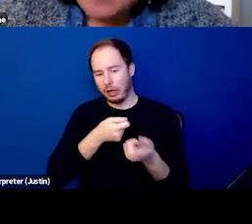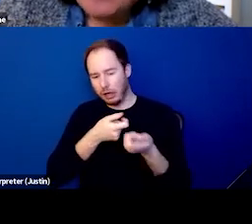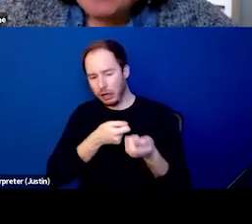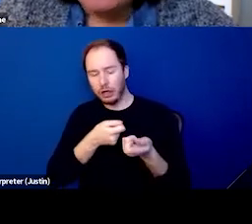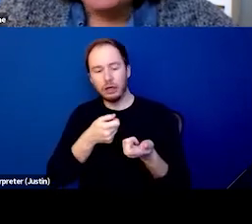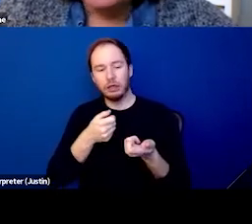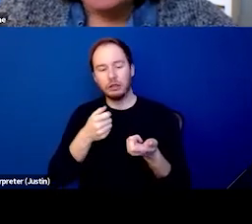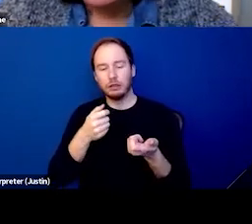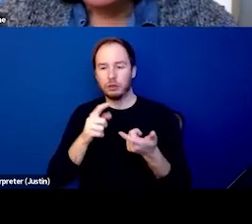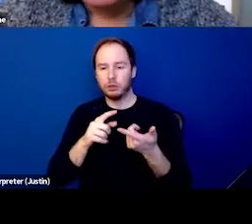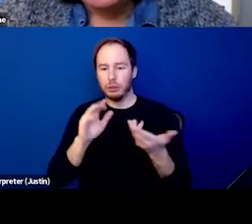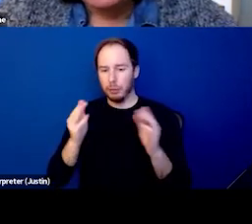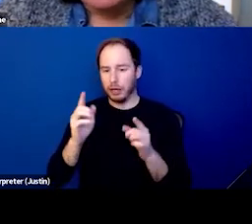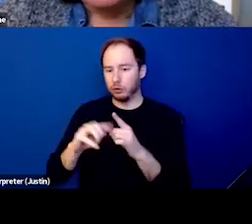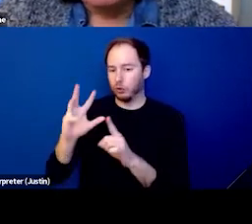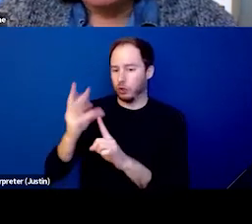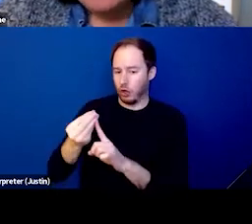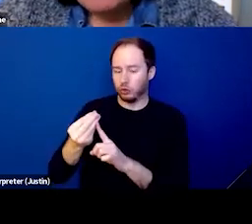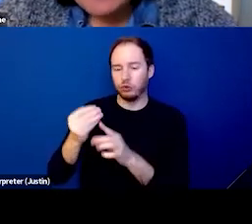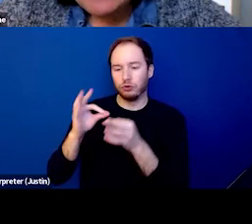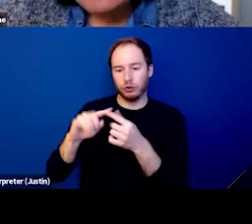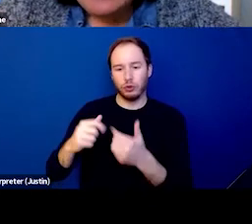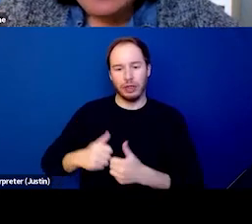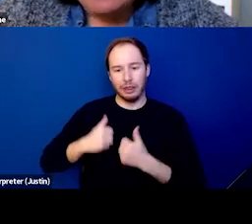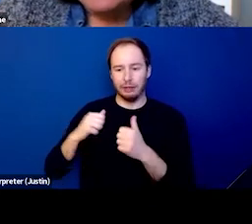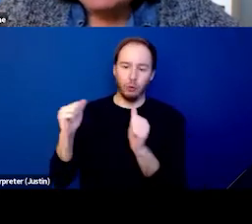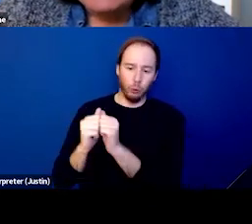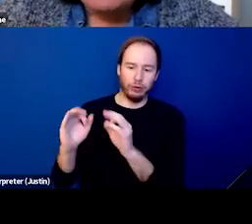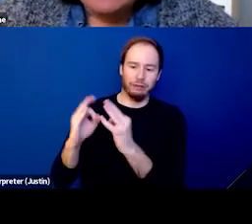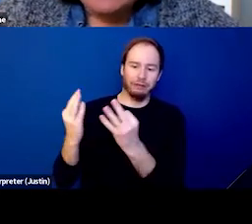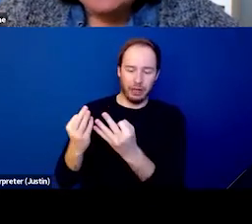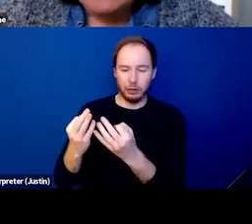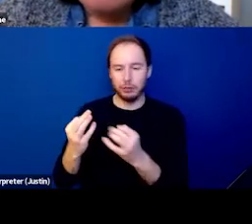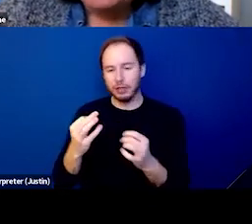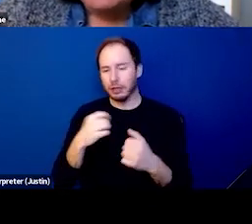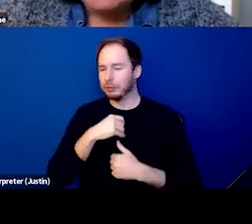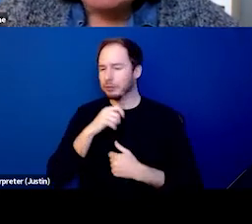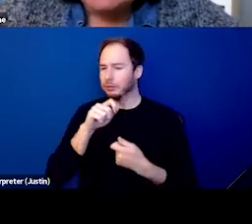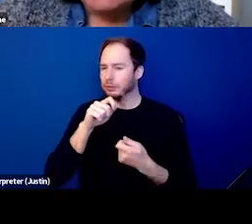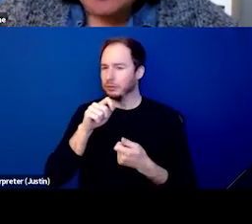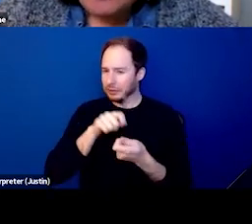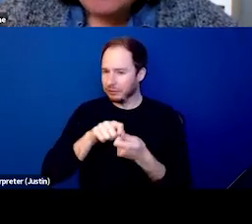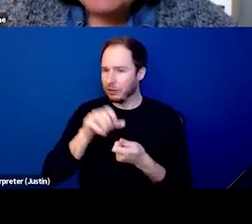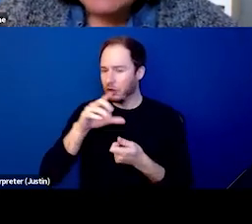versus cultural differences around living with family. She's specifically wondering if multi-generational homes